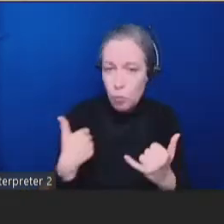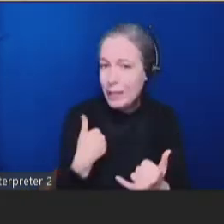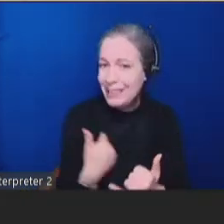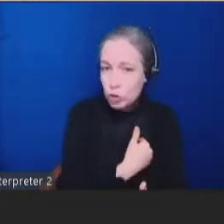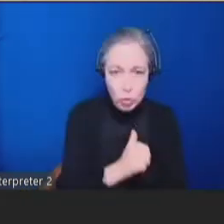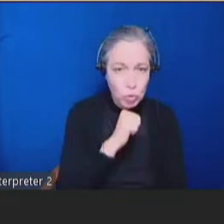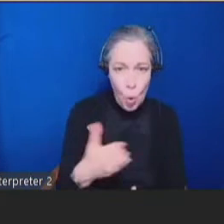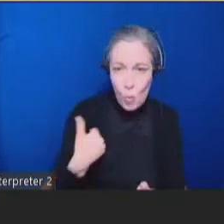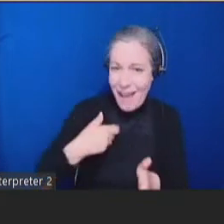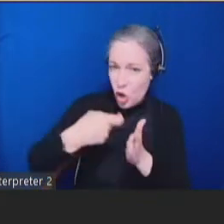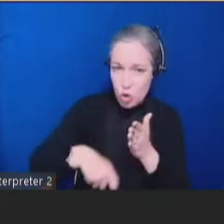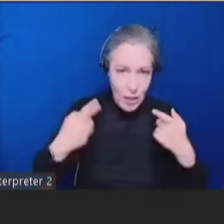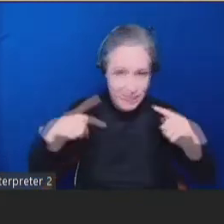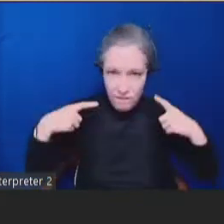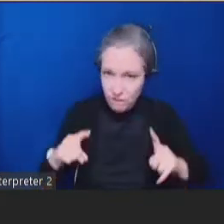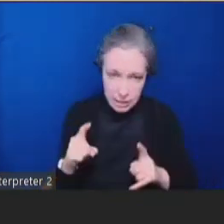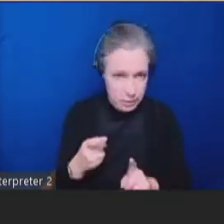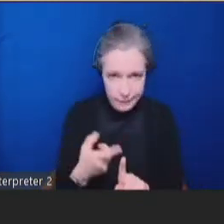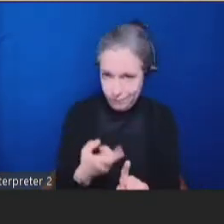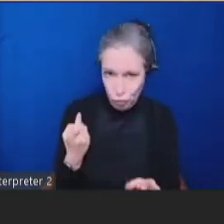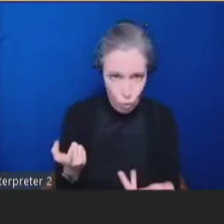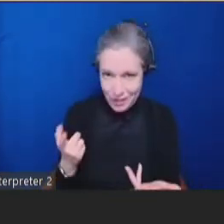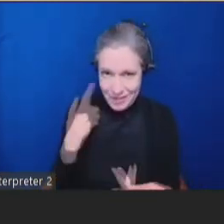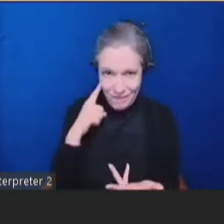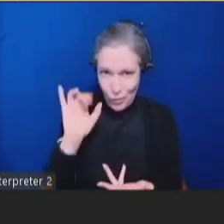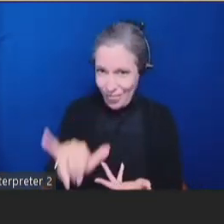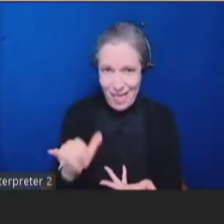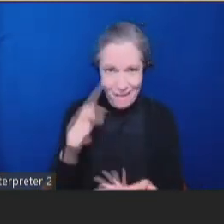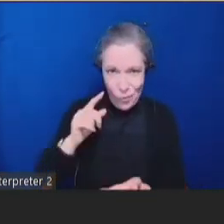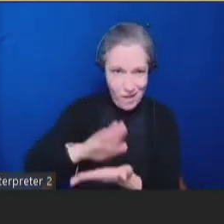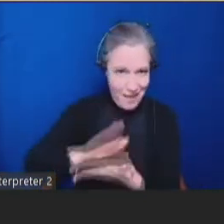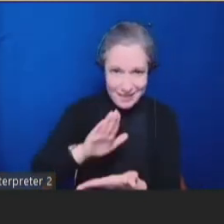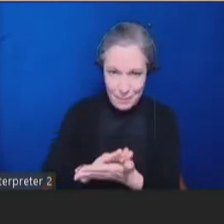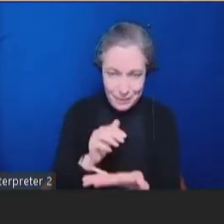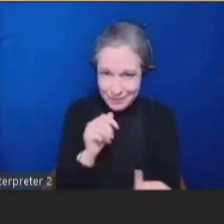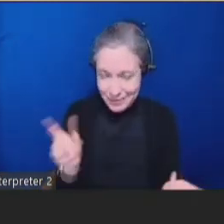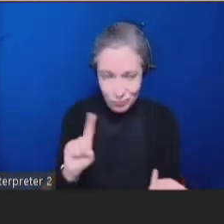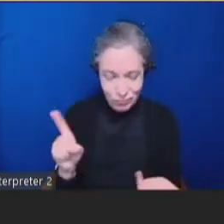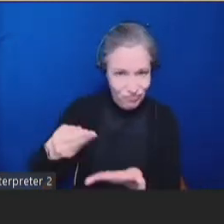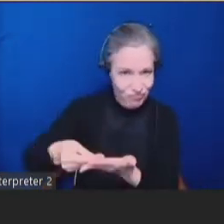centralized source of clinical-grade vaccines for academics. So, for us to be able to do this